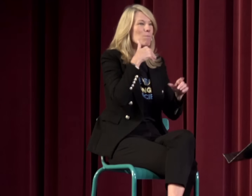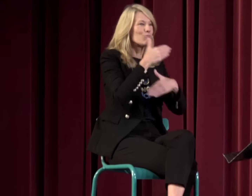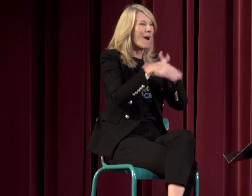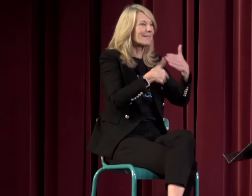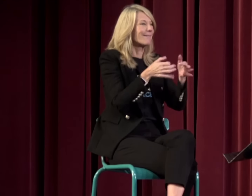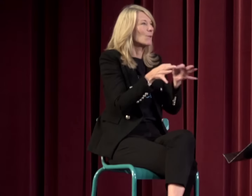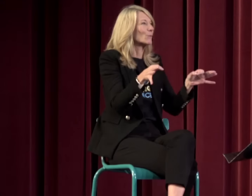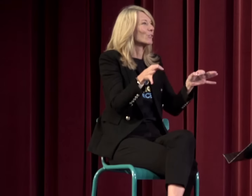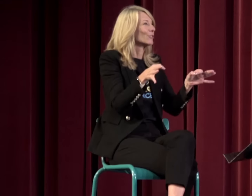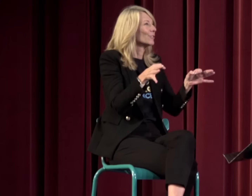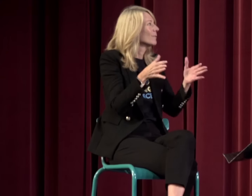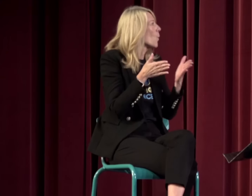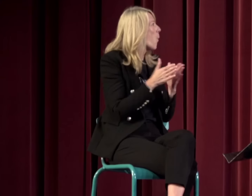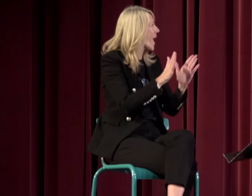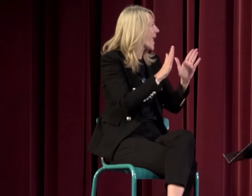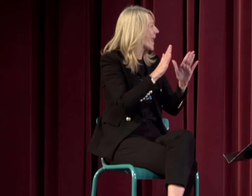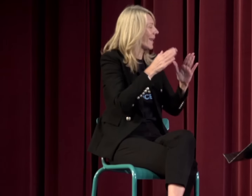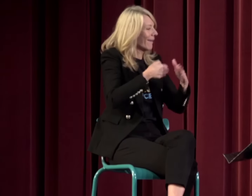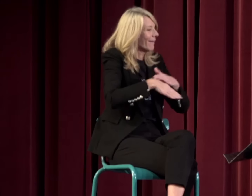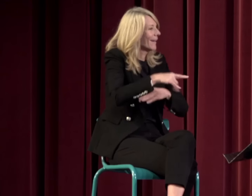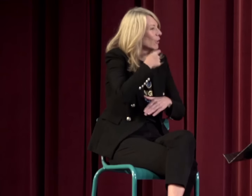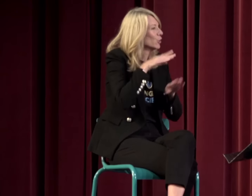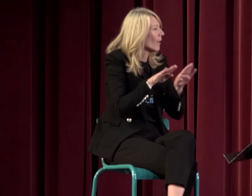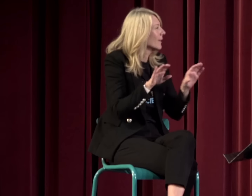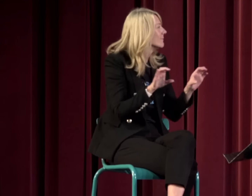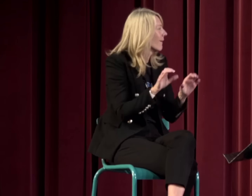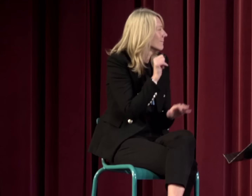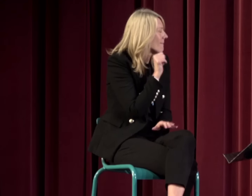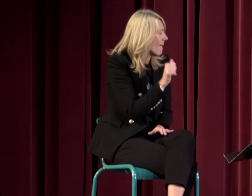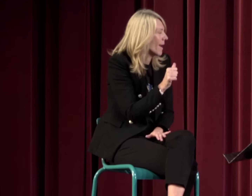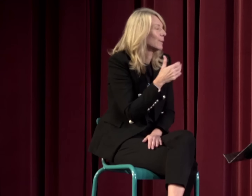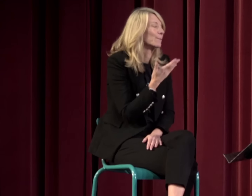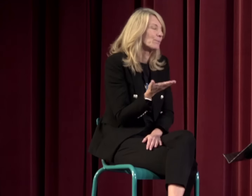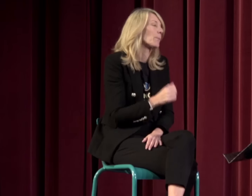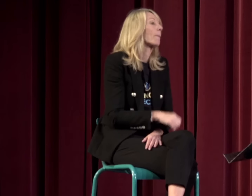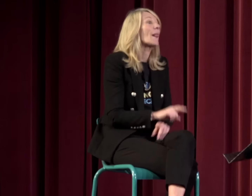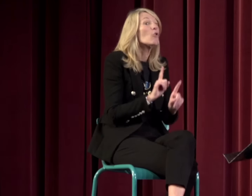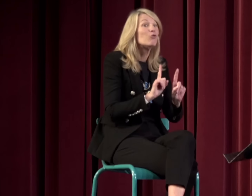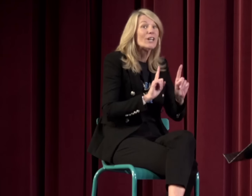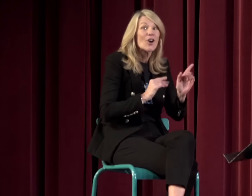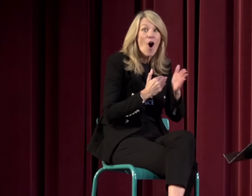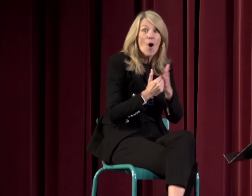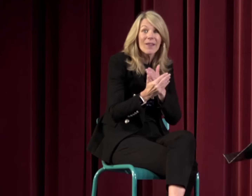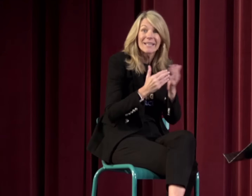His brain is not processing language in a way that a child who is born hearing would.